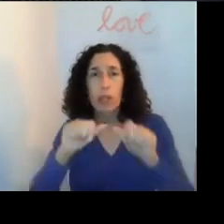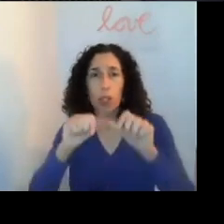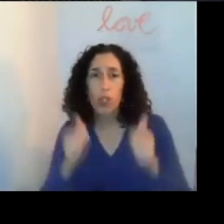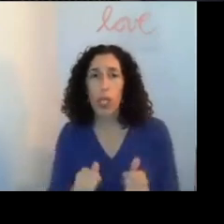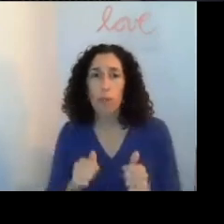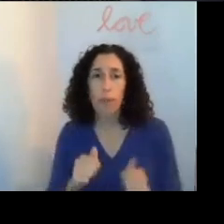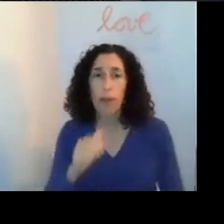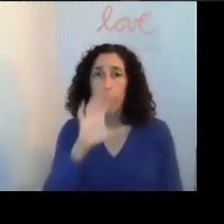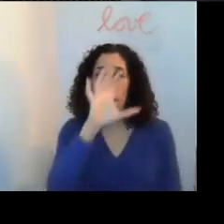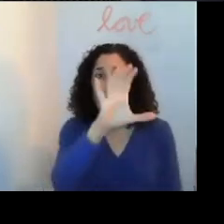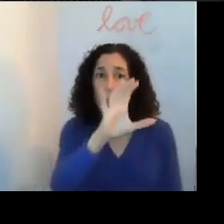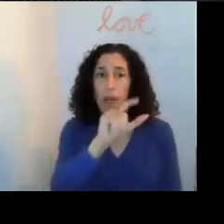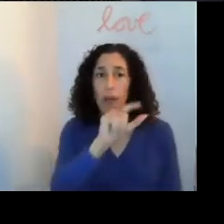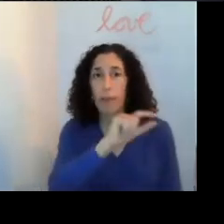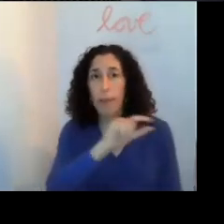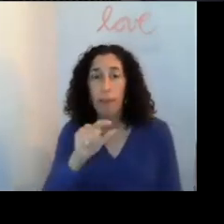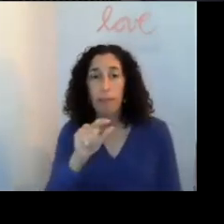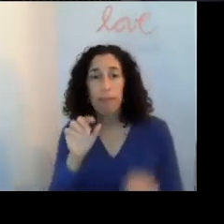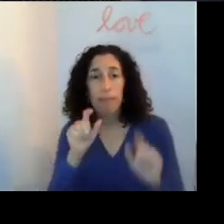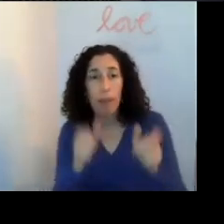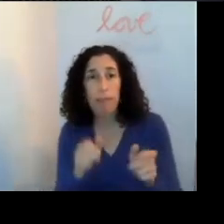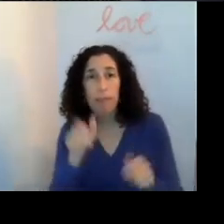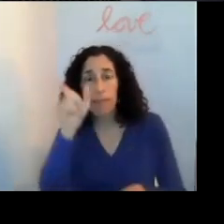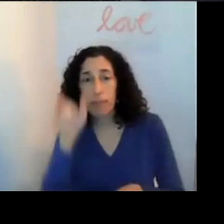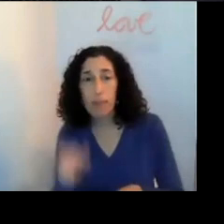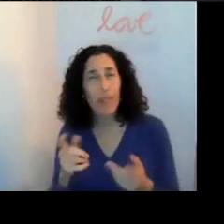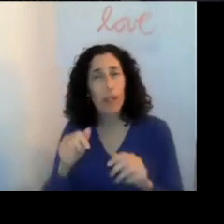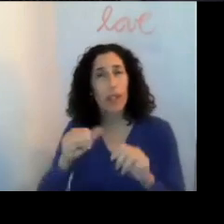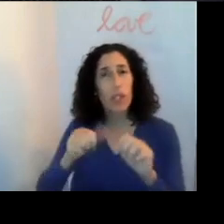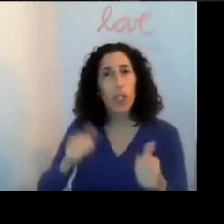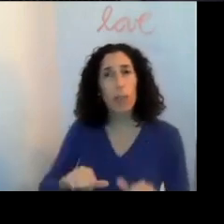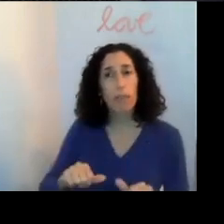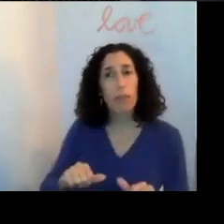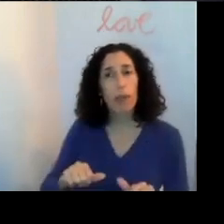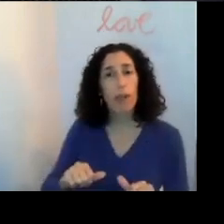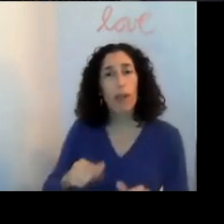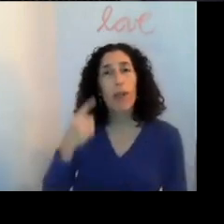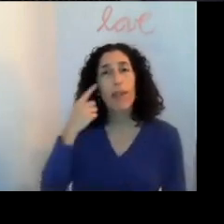like to imagine today, in the spirit of this being a potluck, as a soup environment.